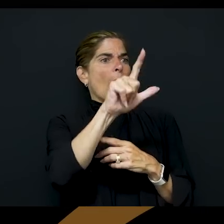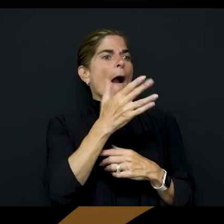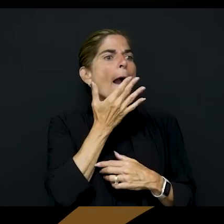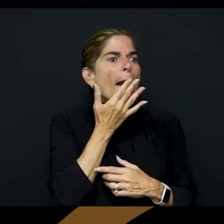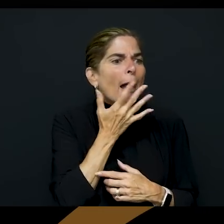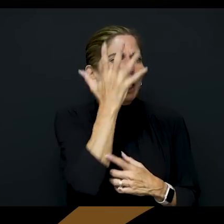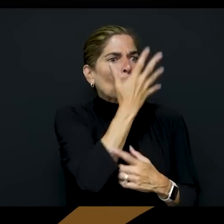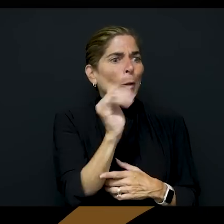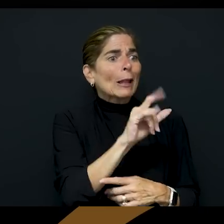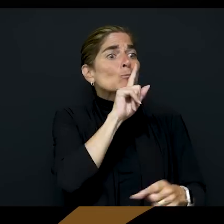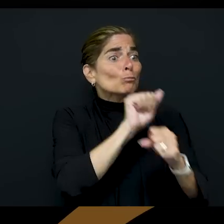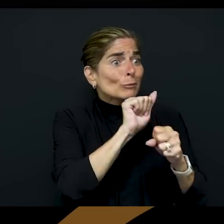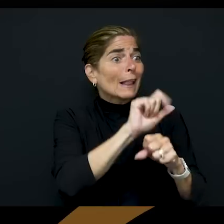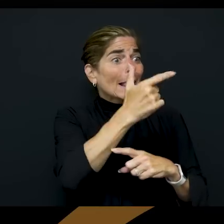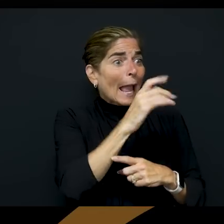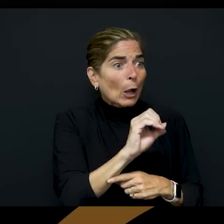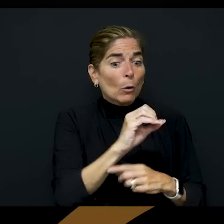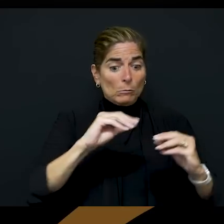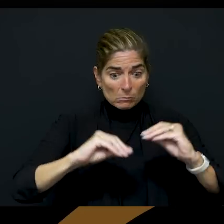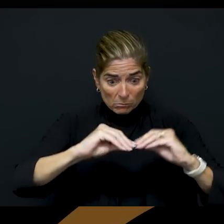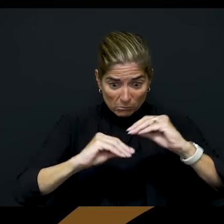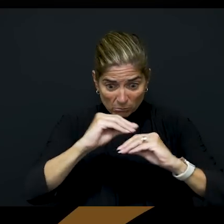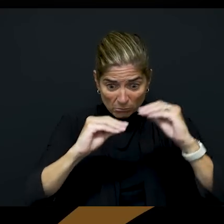they’re colorful, they look like LEGO bricks, they work like LEGO bricks.